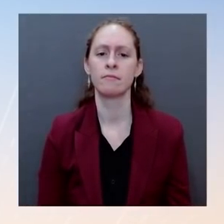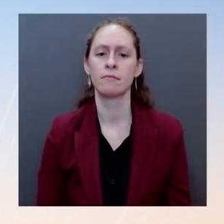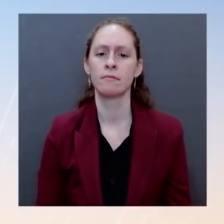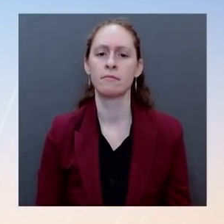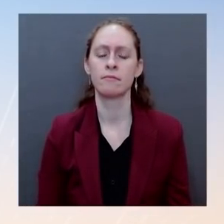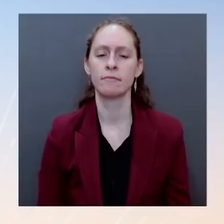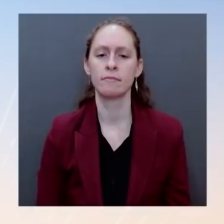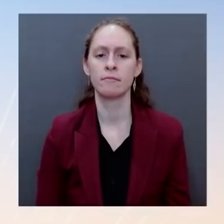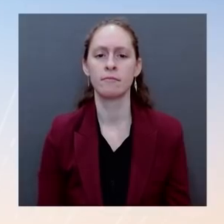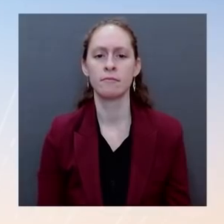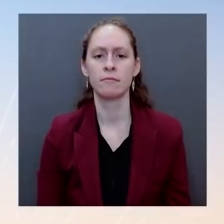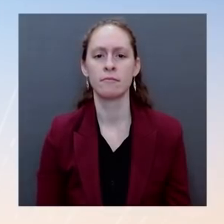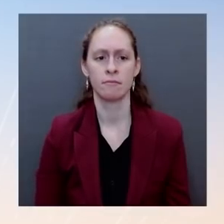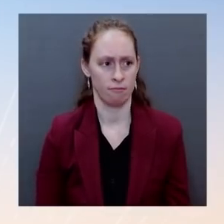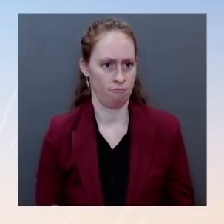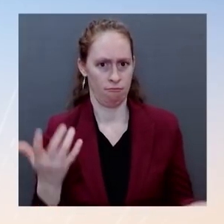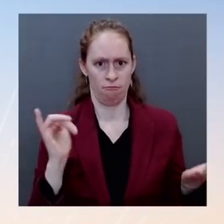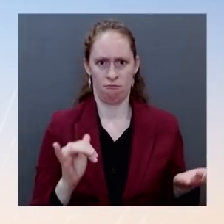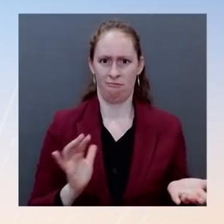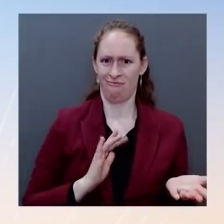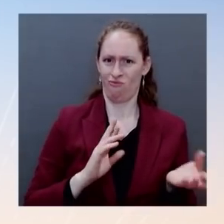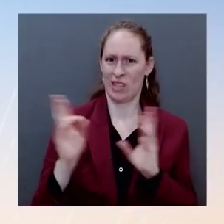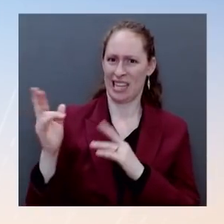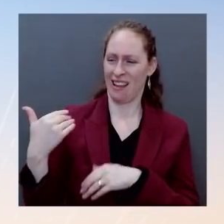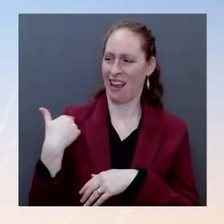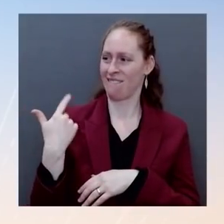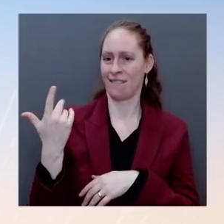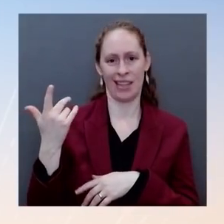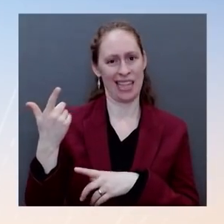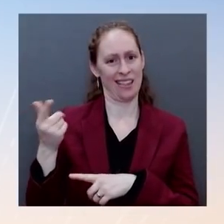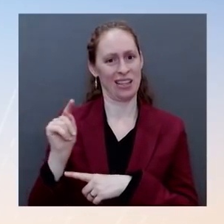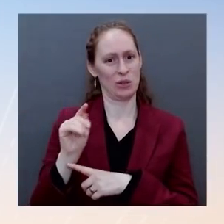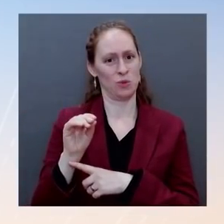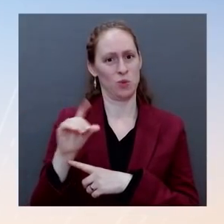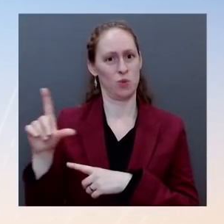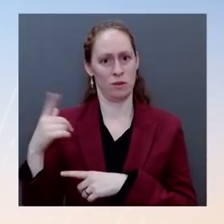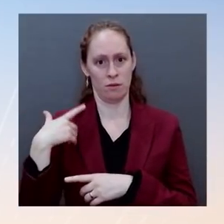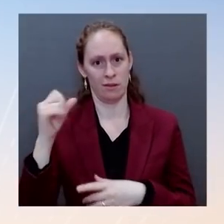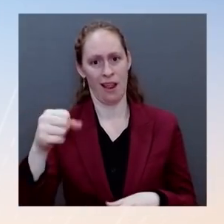And, in fact, what we've seen over the course of 2021, is that as that --